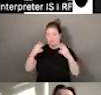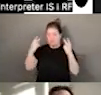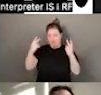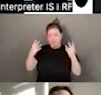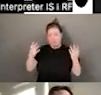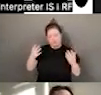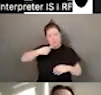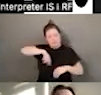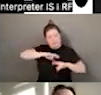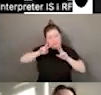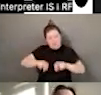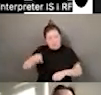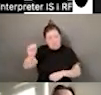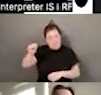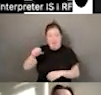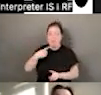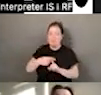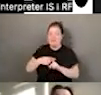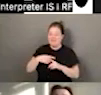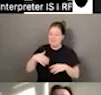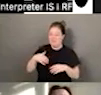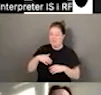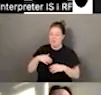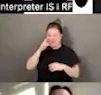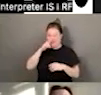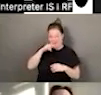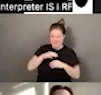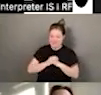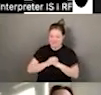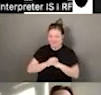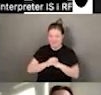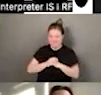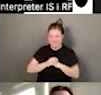It's also very fun. And when we talk about our research